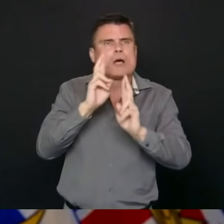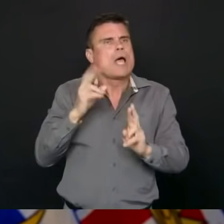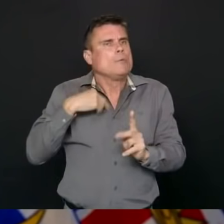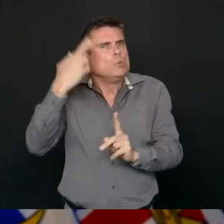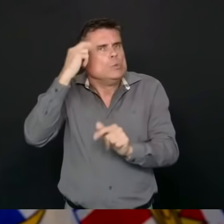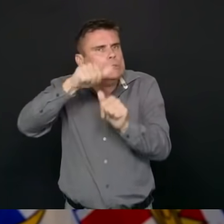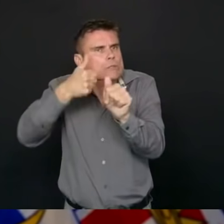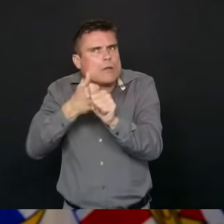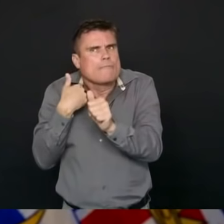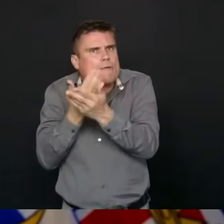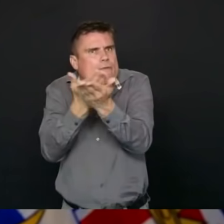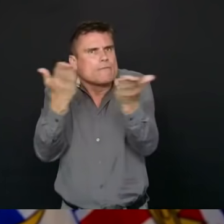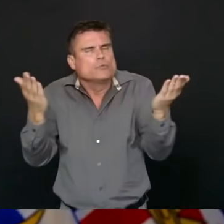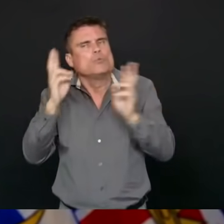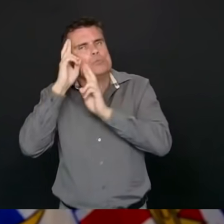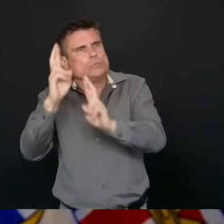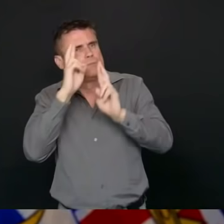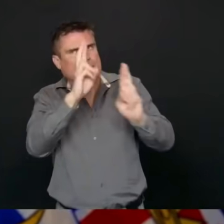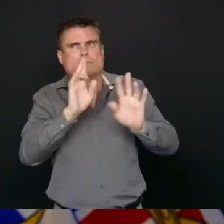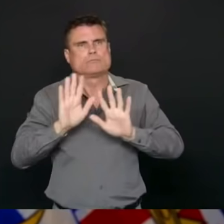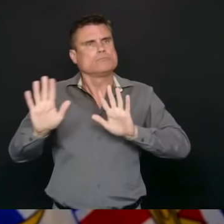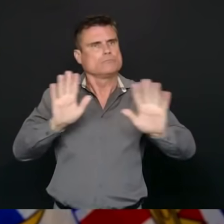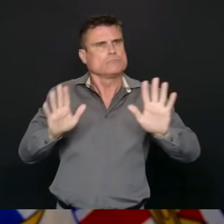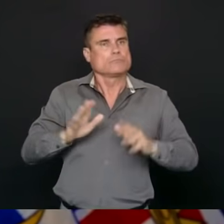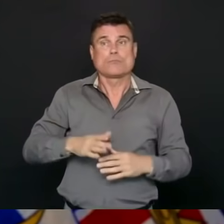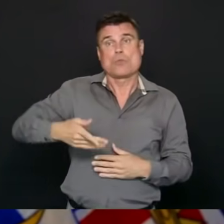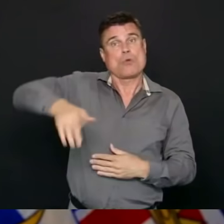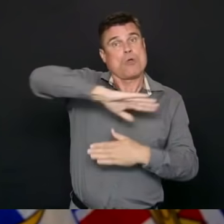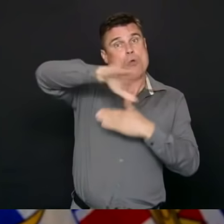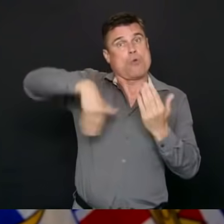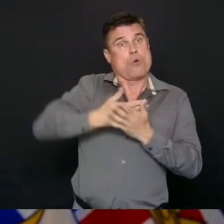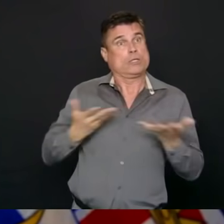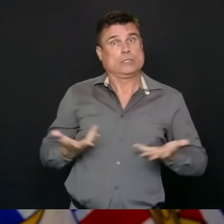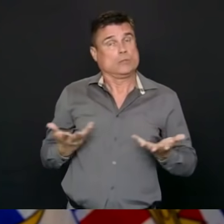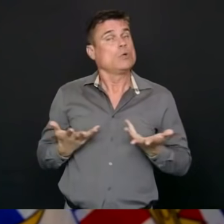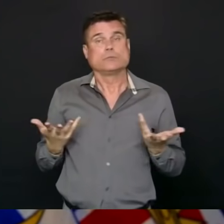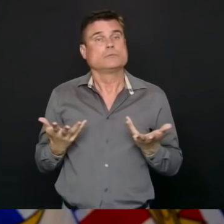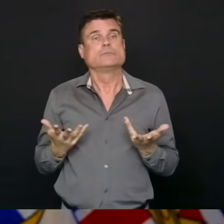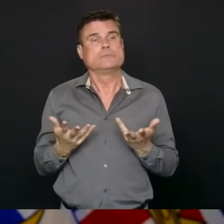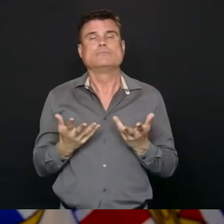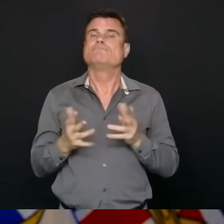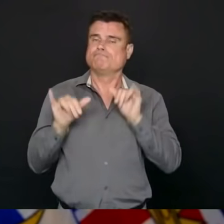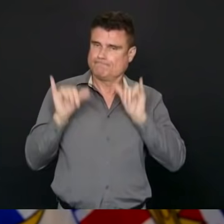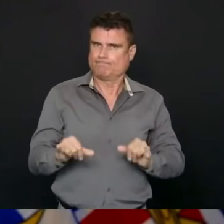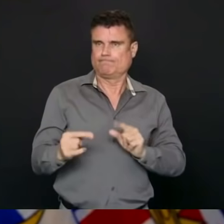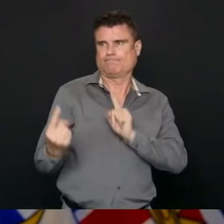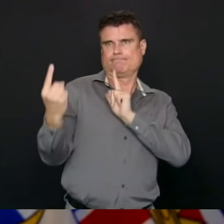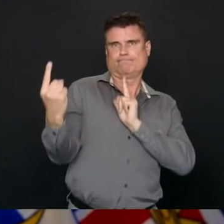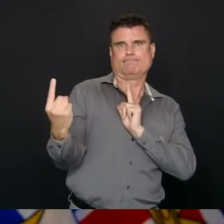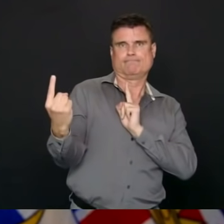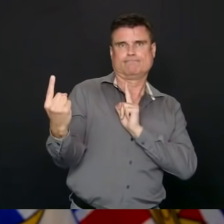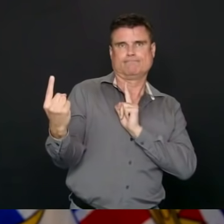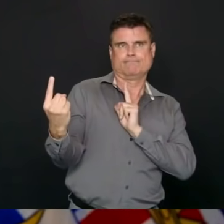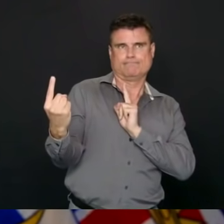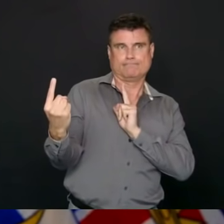times. It is still very much a necessity for all of us to continue our safe physical distance and, our